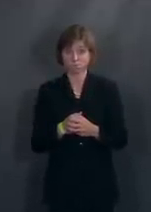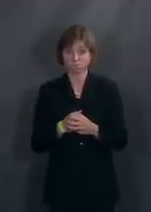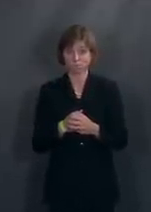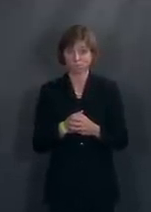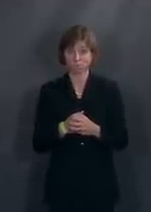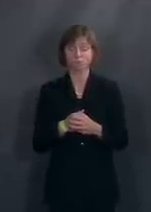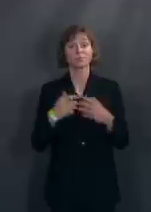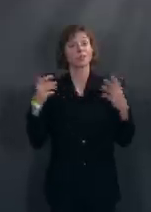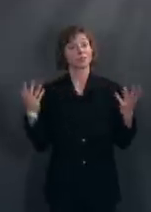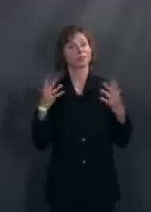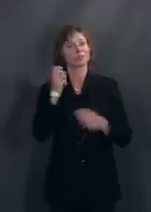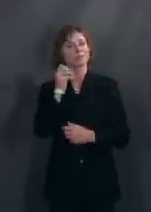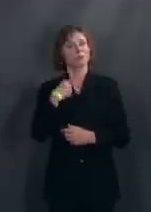So, I think that brings us to the end,